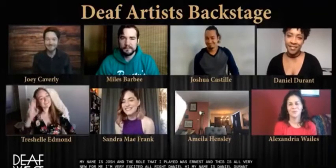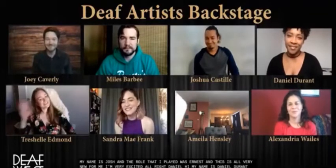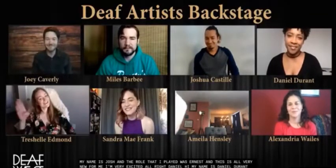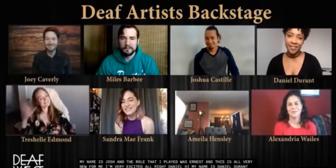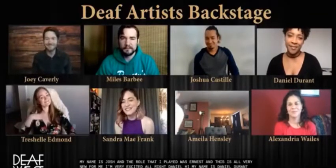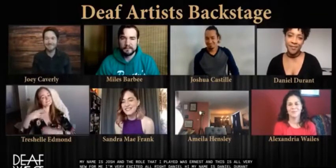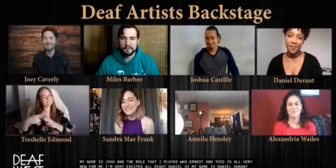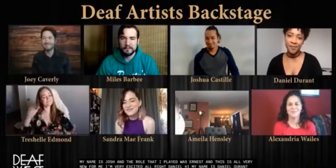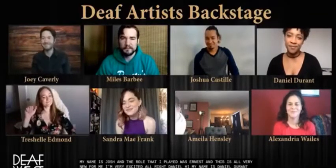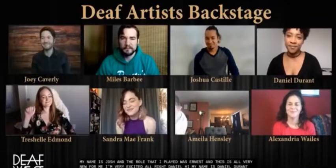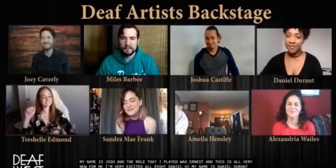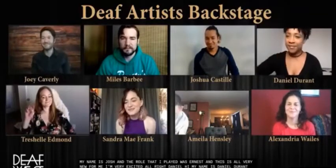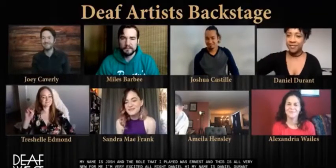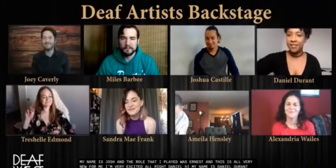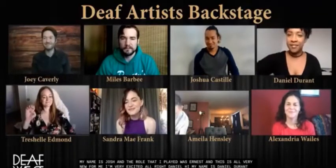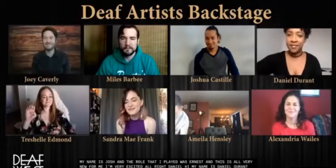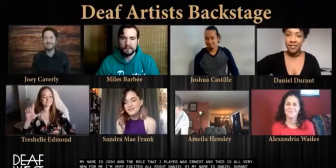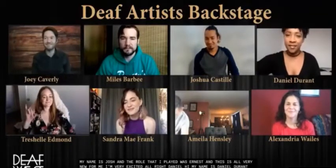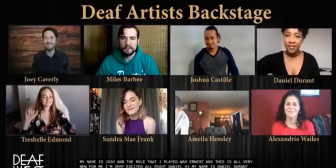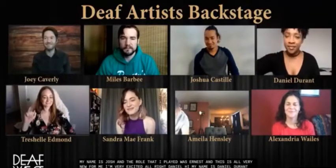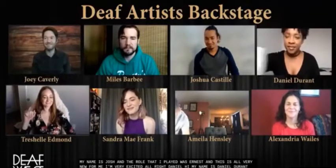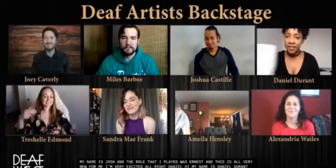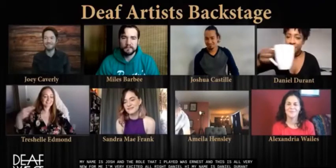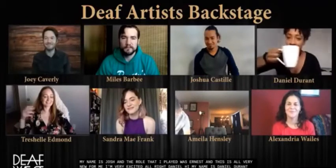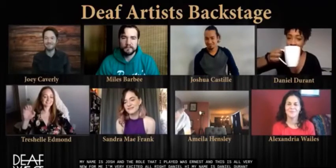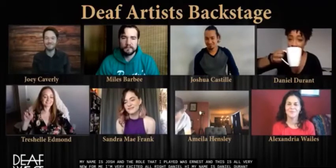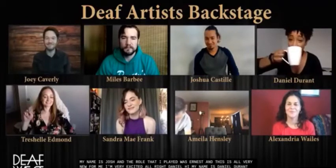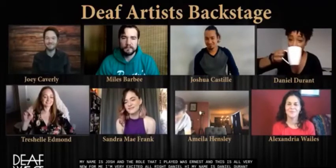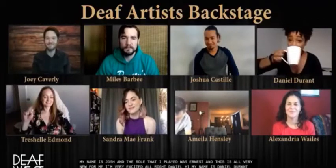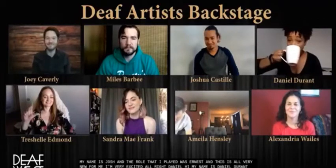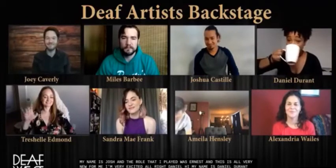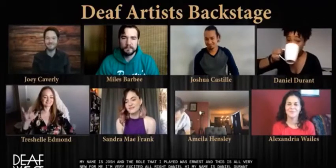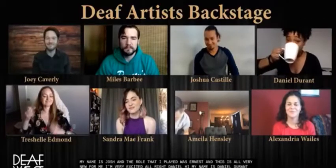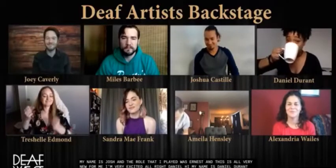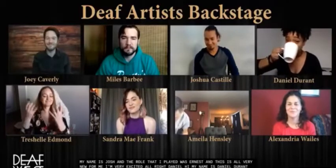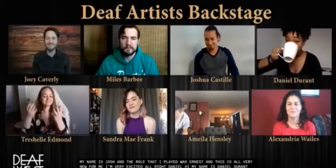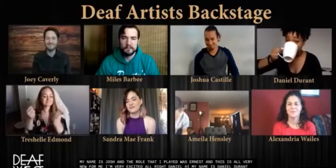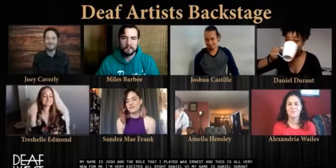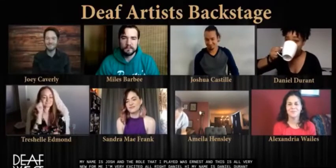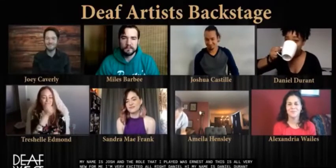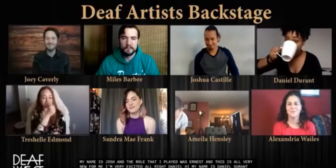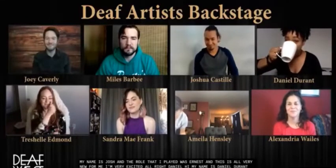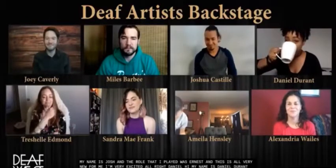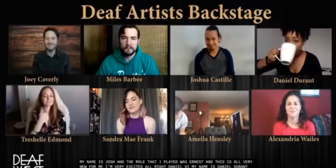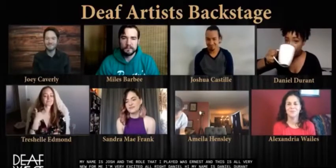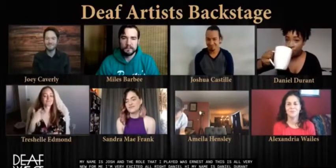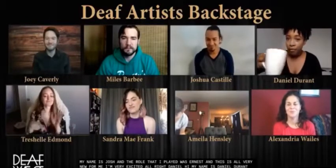Joey: Thank you. Amelia. Amelia Hensley: Hi, my name is Amelia Hensley.